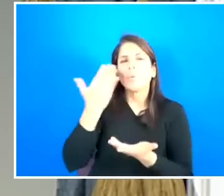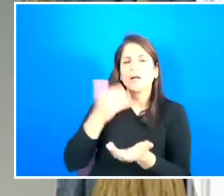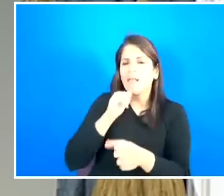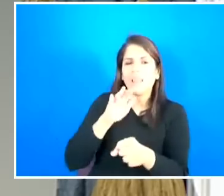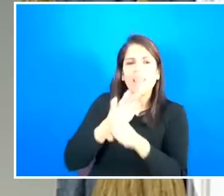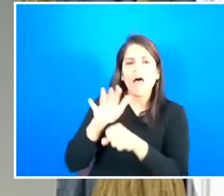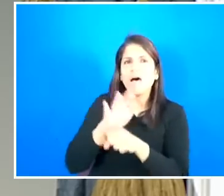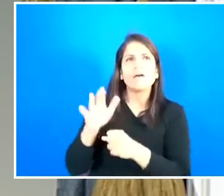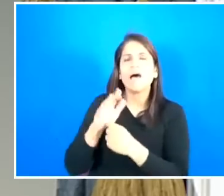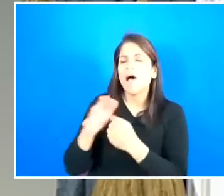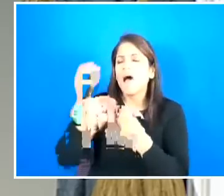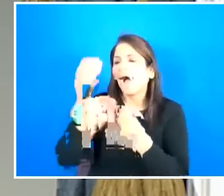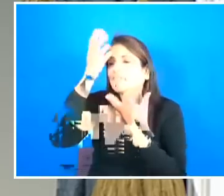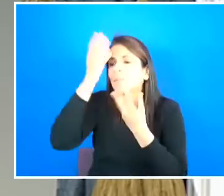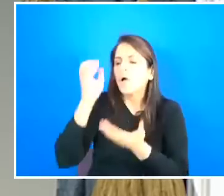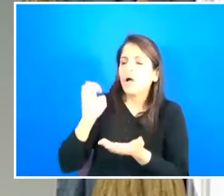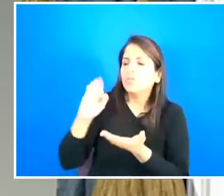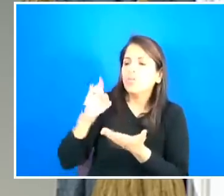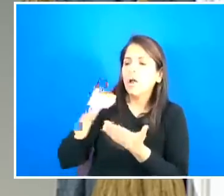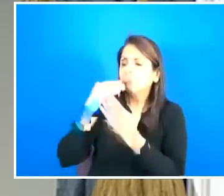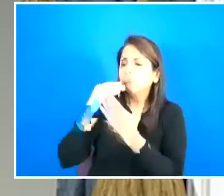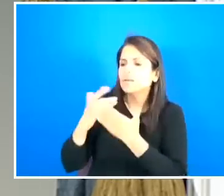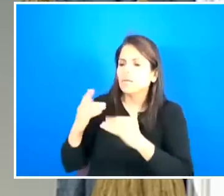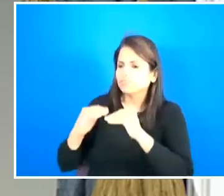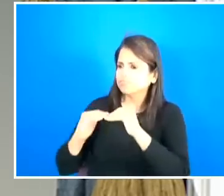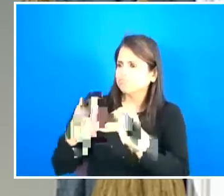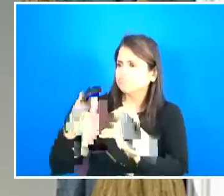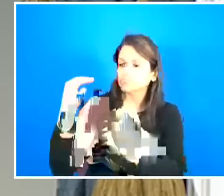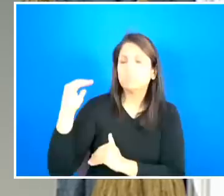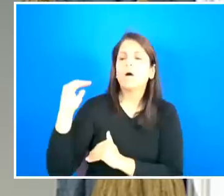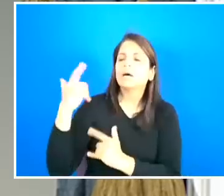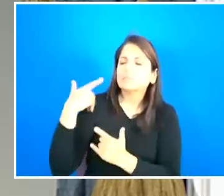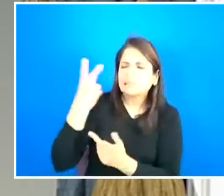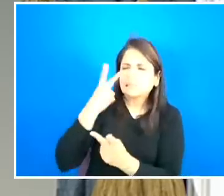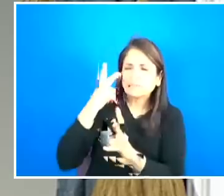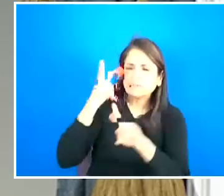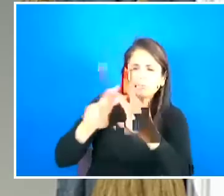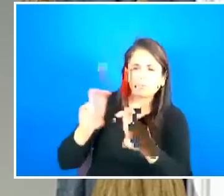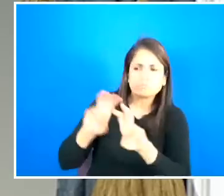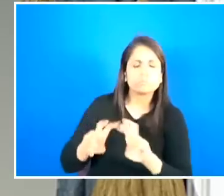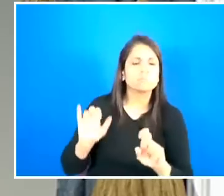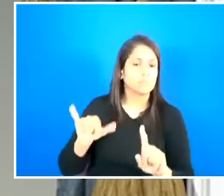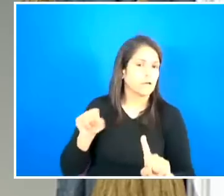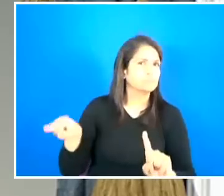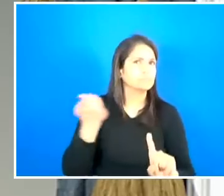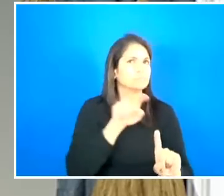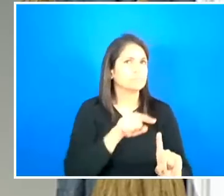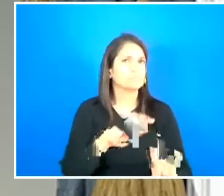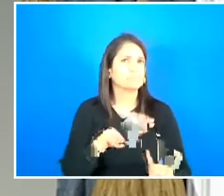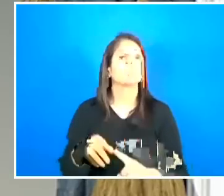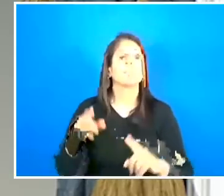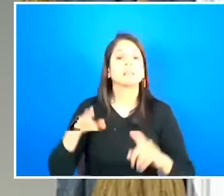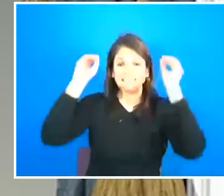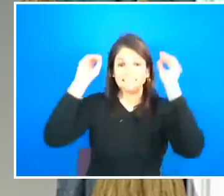THE STANDARD.